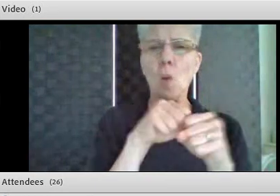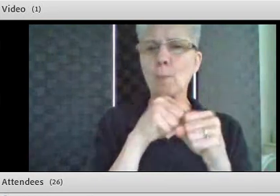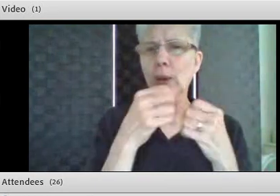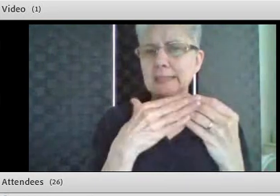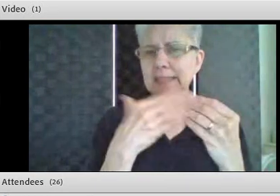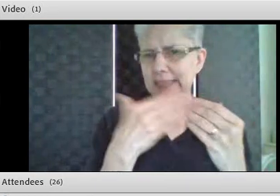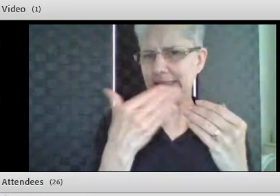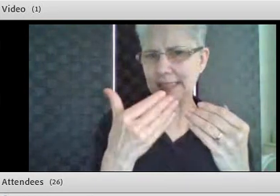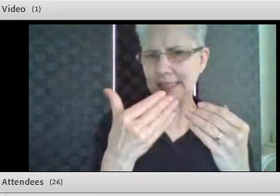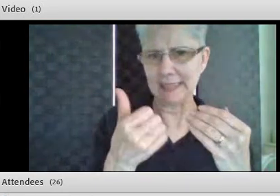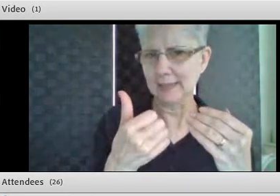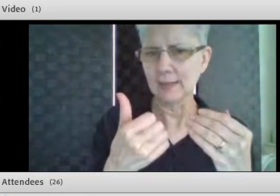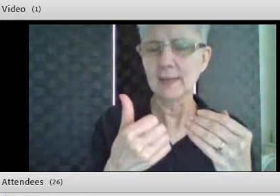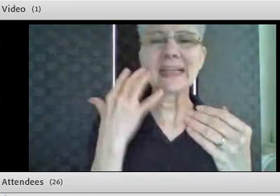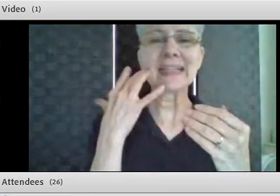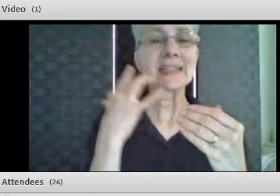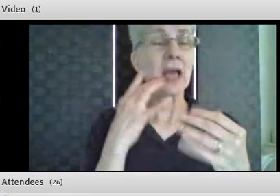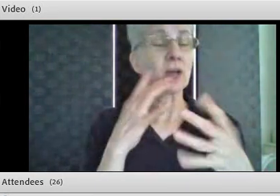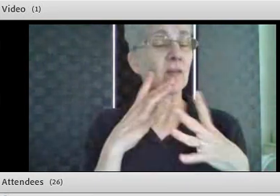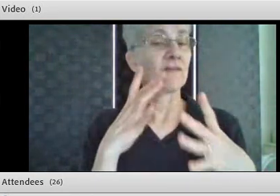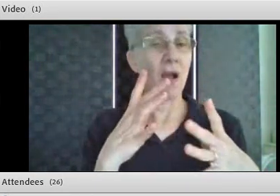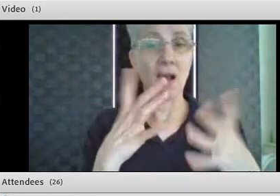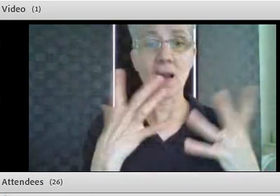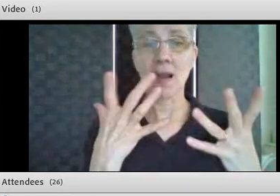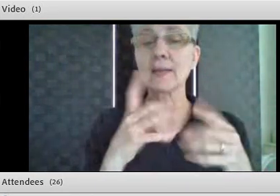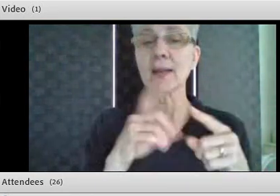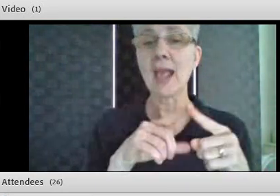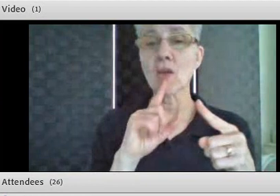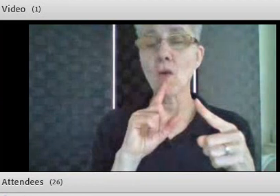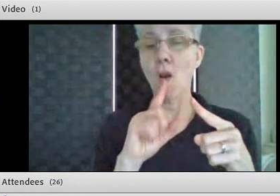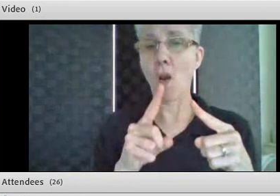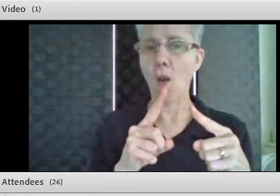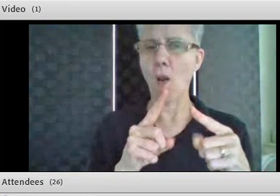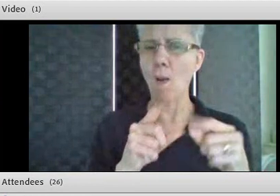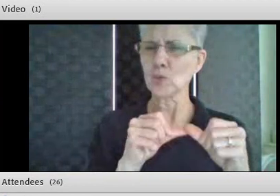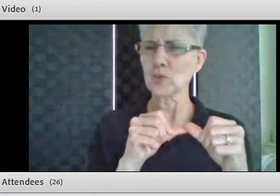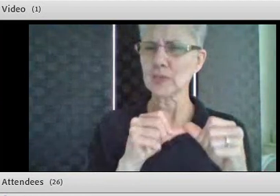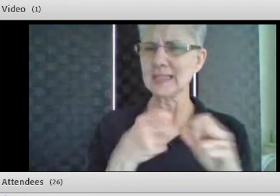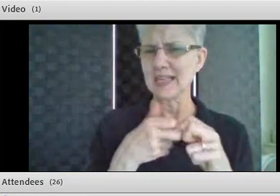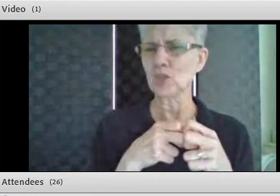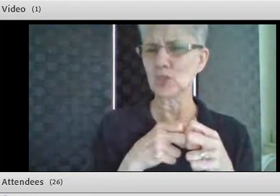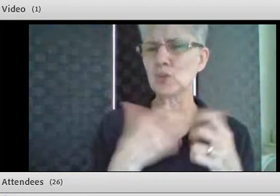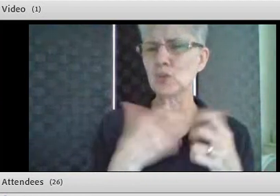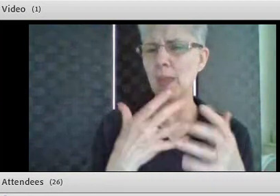There is some cleaning involved, but by and large, the in-ear headphones are much sturdier.